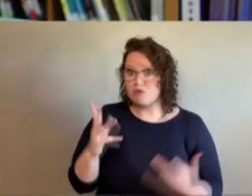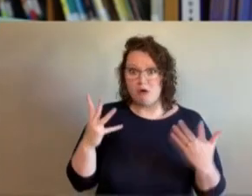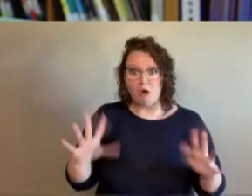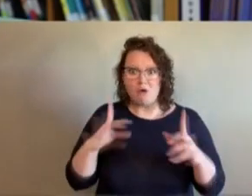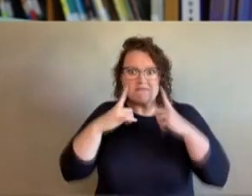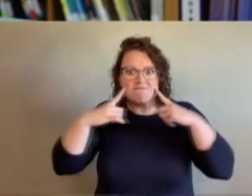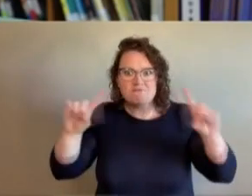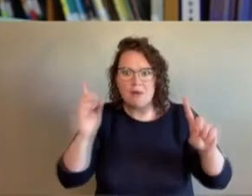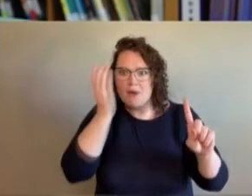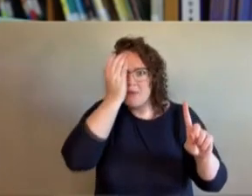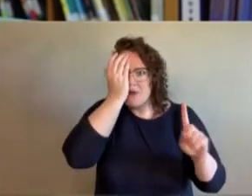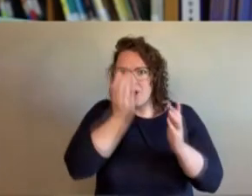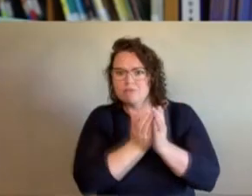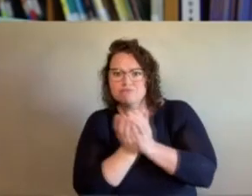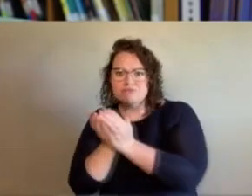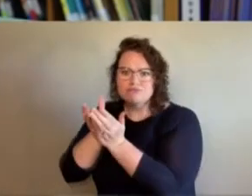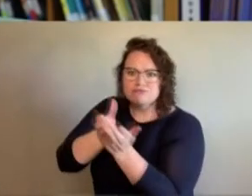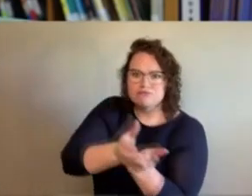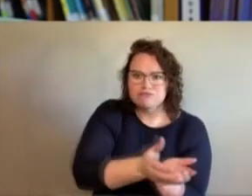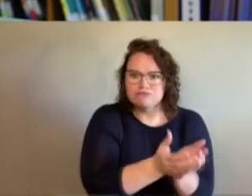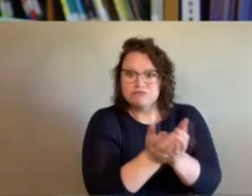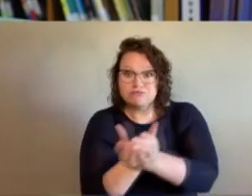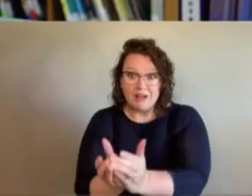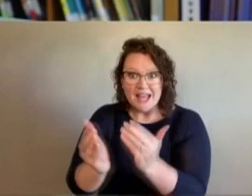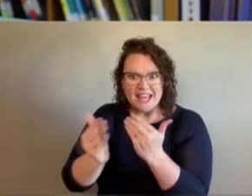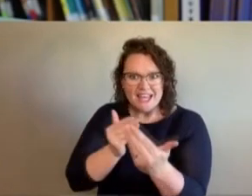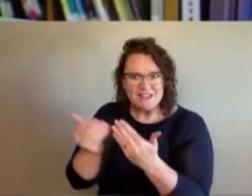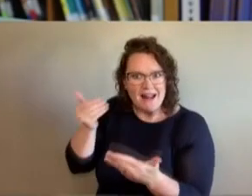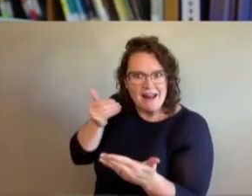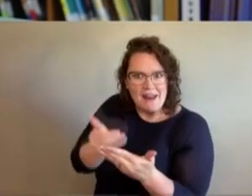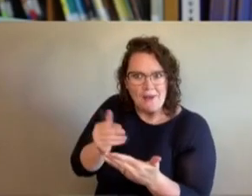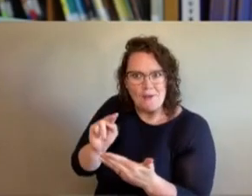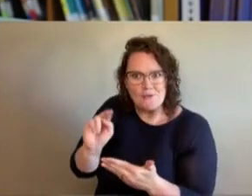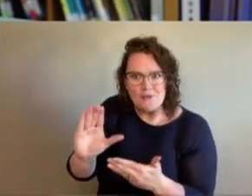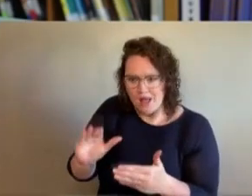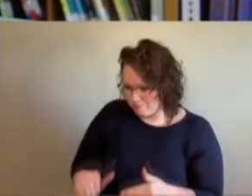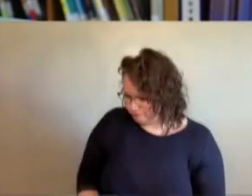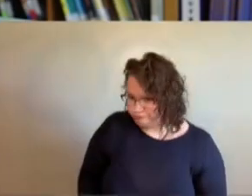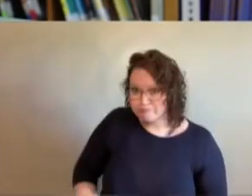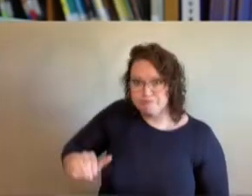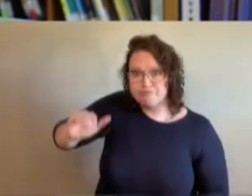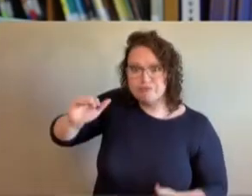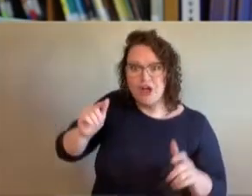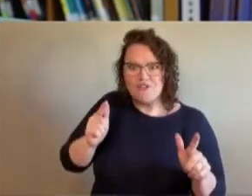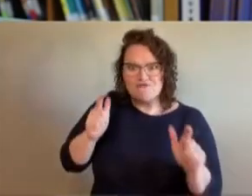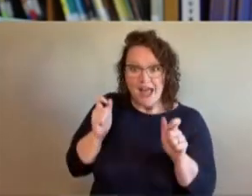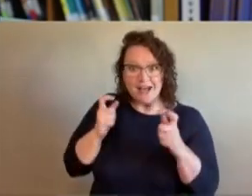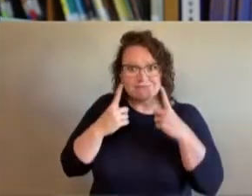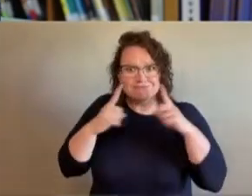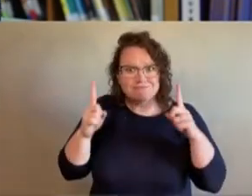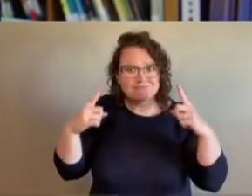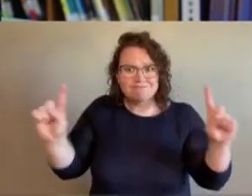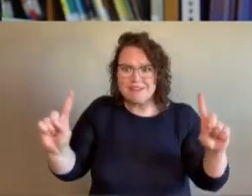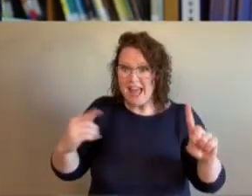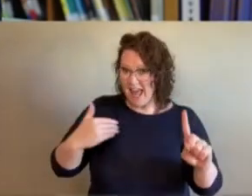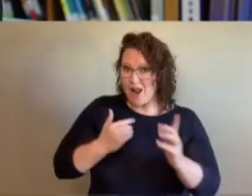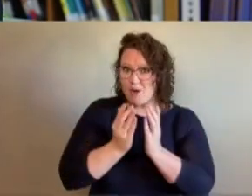There is his bird. At two, he had already accomplished more than most.He